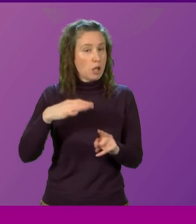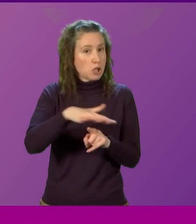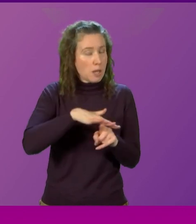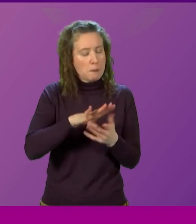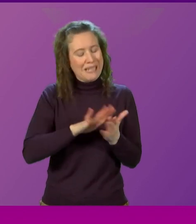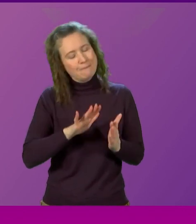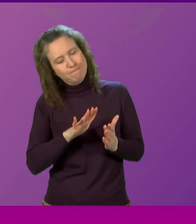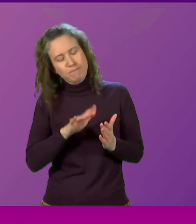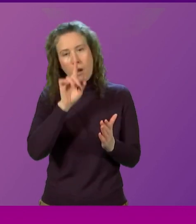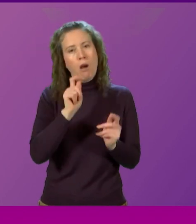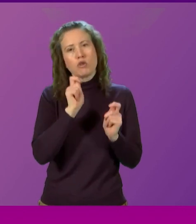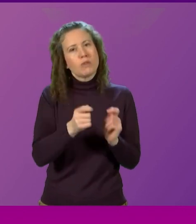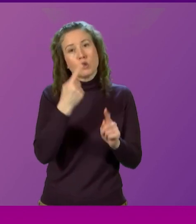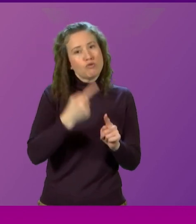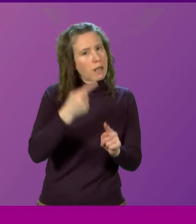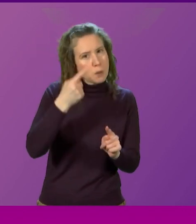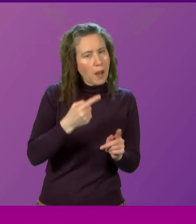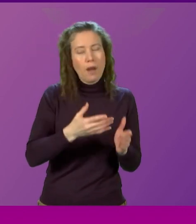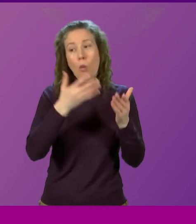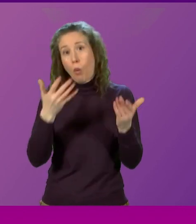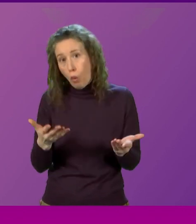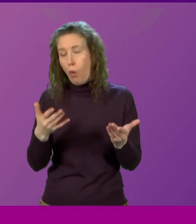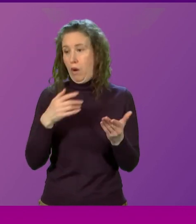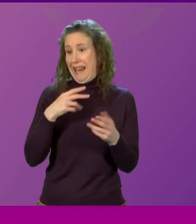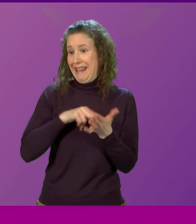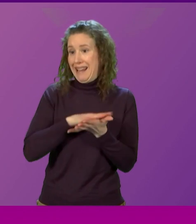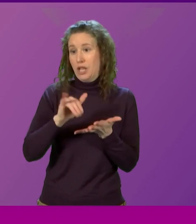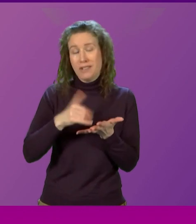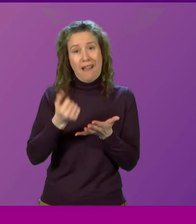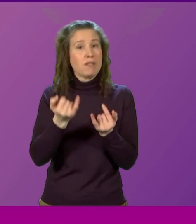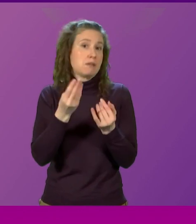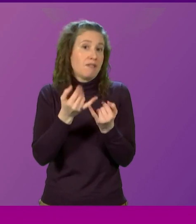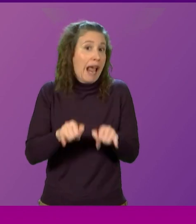will mean that it takes longer, and where, sometimes, yes, failings in the NHS will mean that it takes longer.